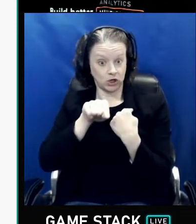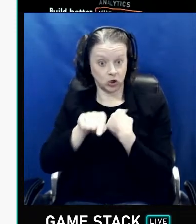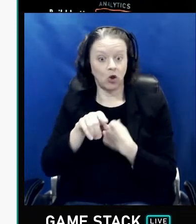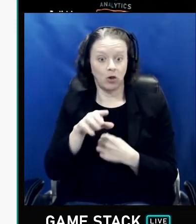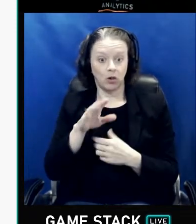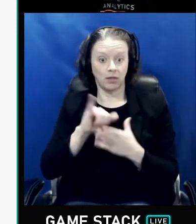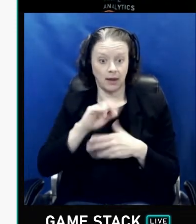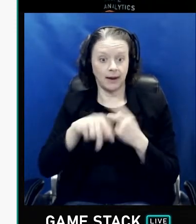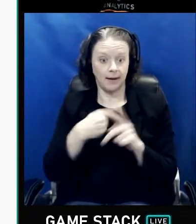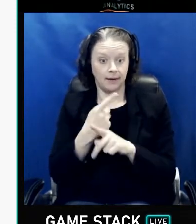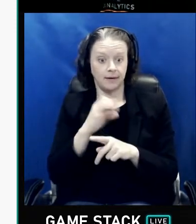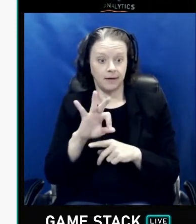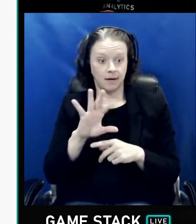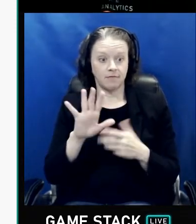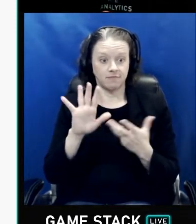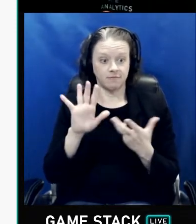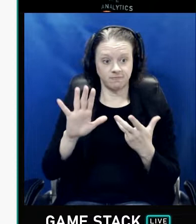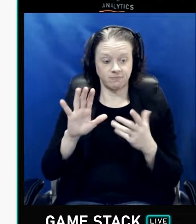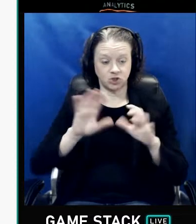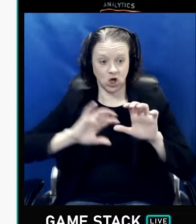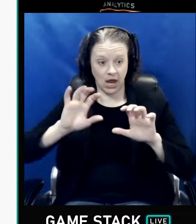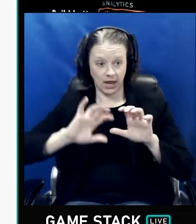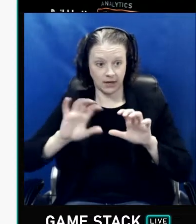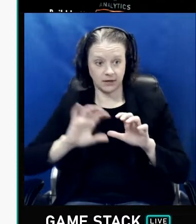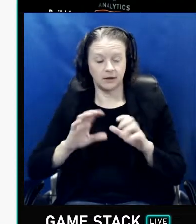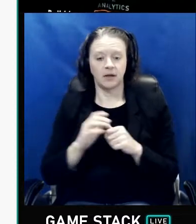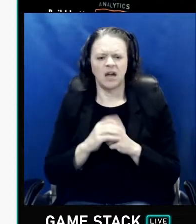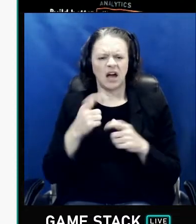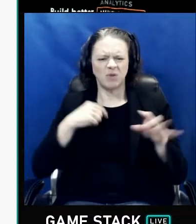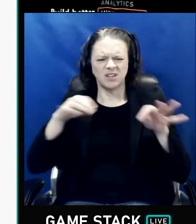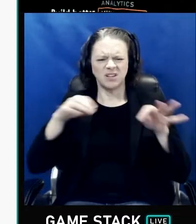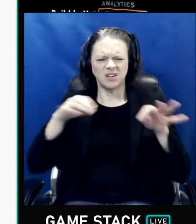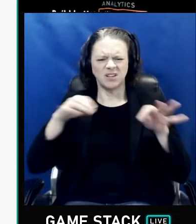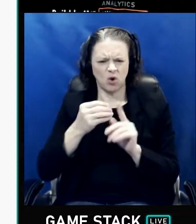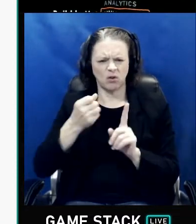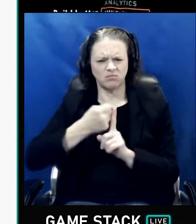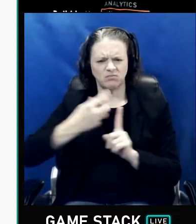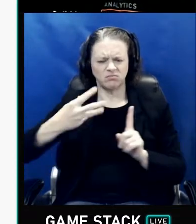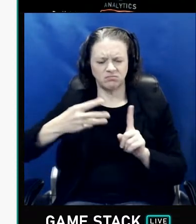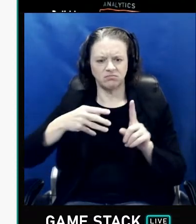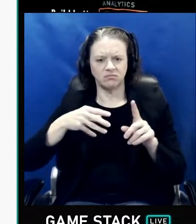and I've got some examples here, and I'll go into those in a little bit more detail. But at a high level,